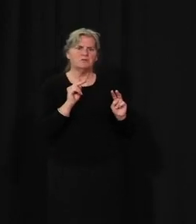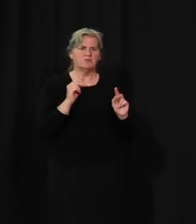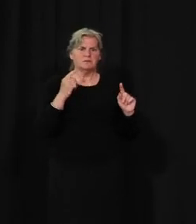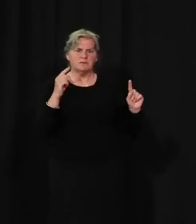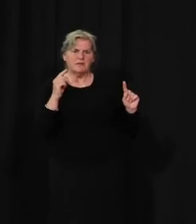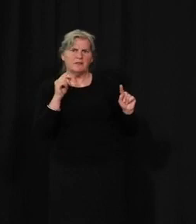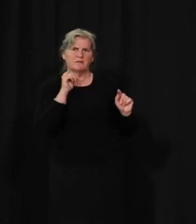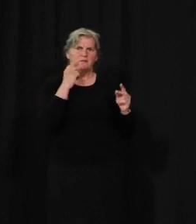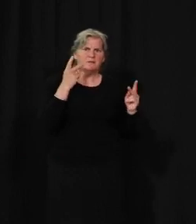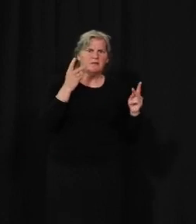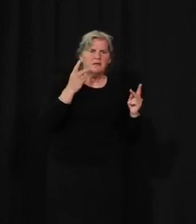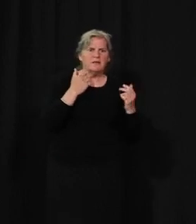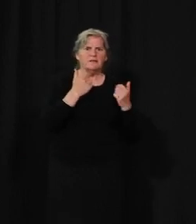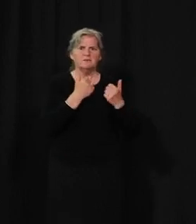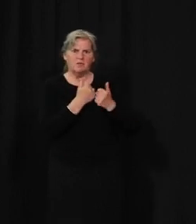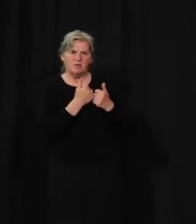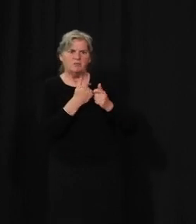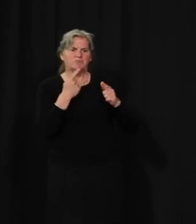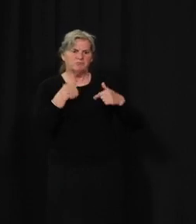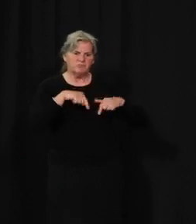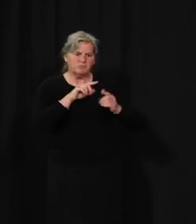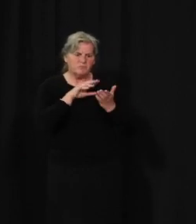Within a few days, there have bn learnings from some of the first